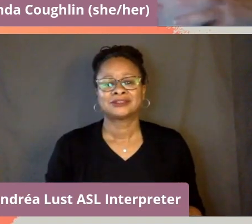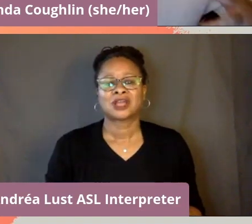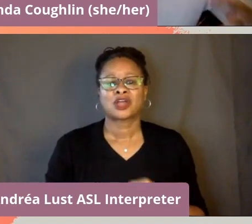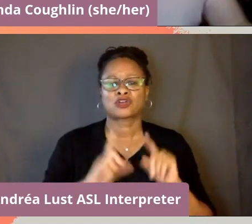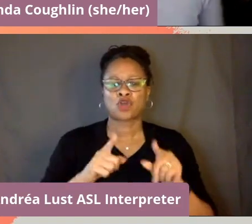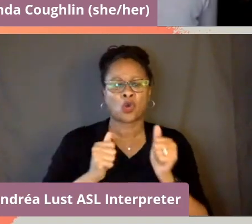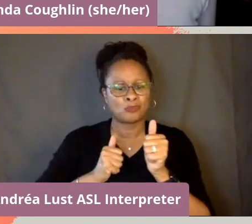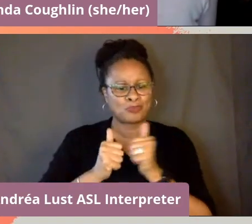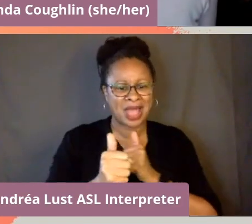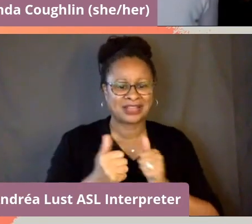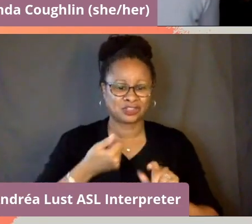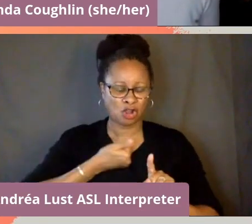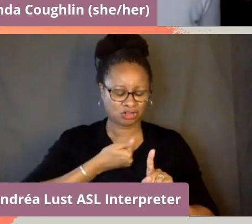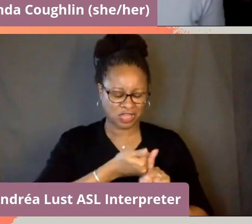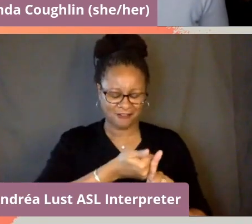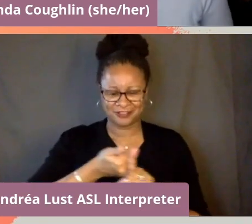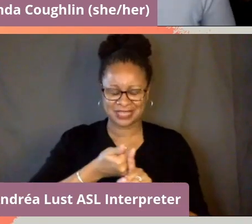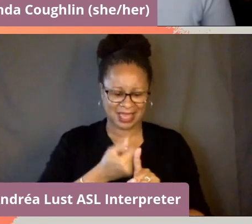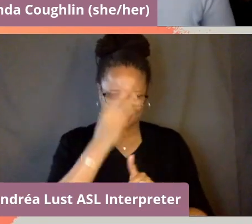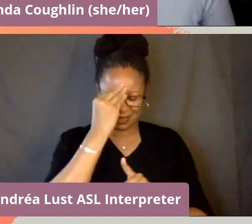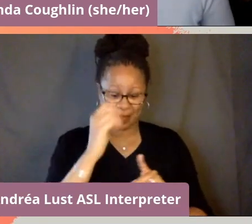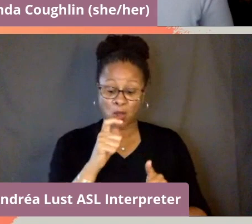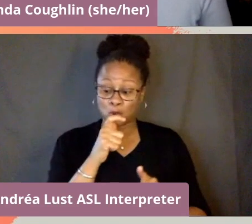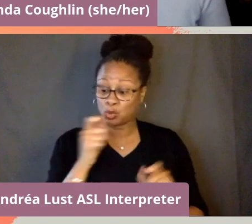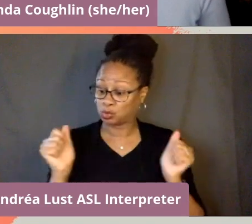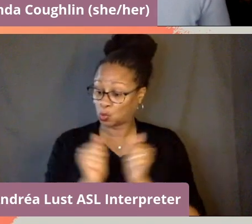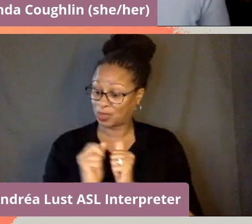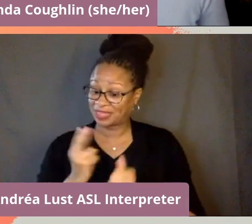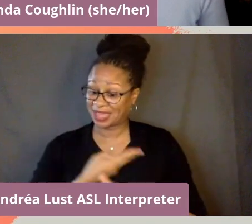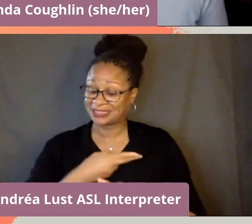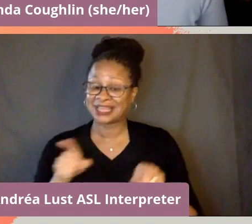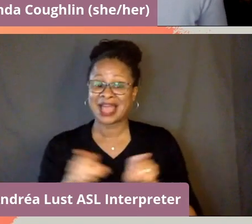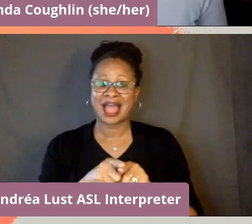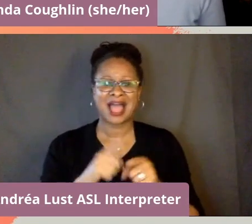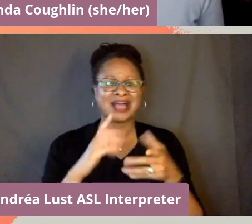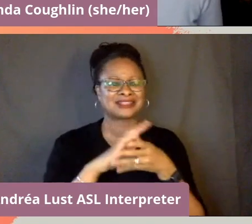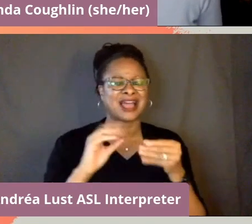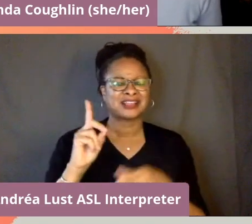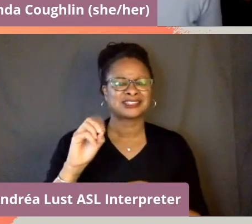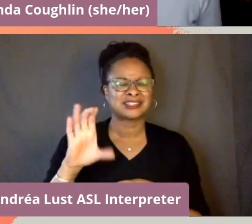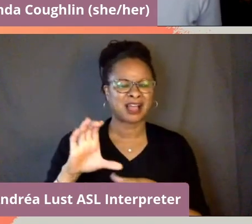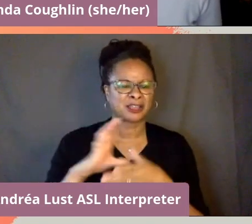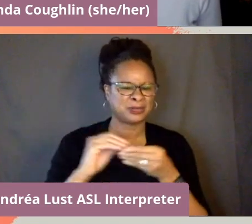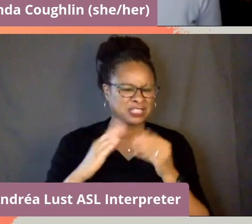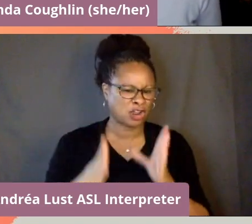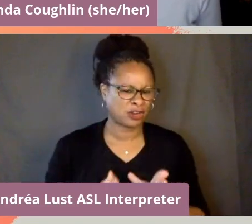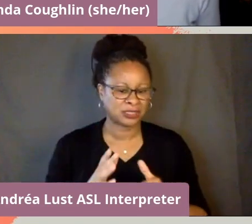ourselves and really think about who else is with us as documentarians-- the community to whom we are accountable,